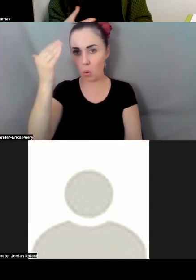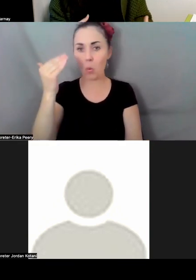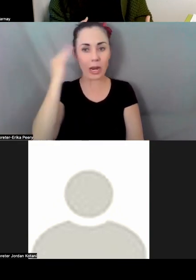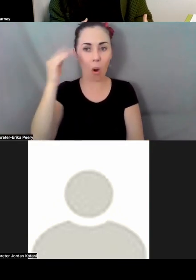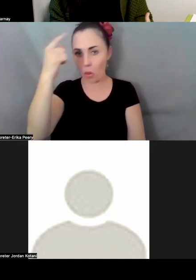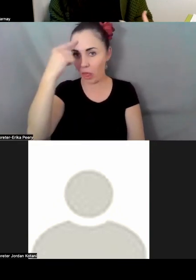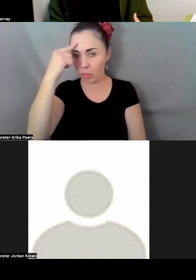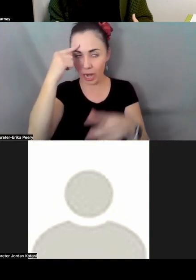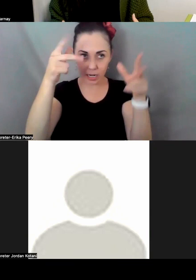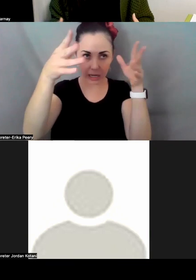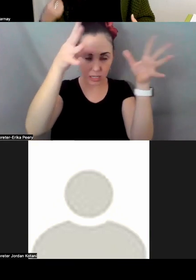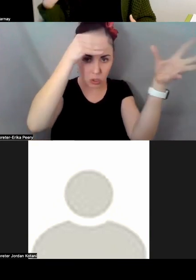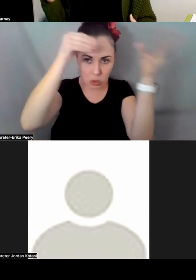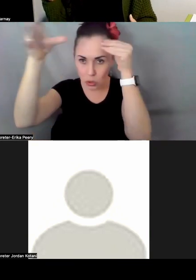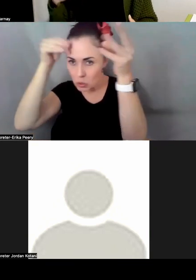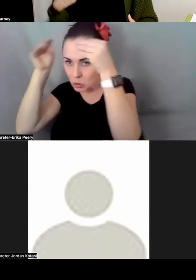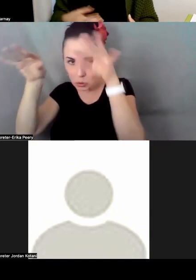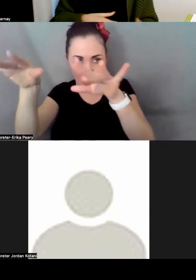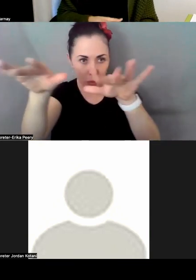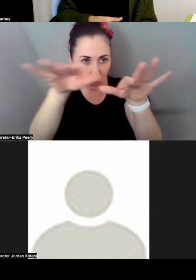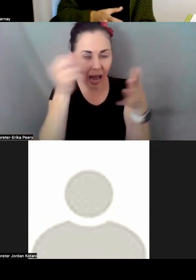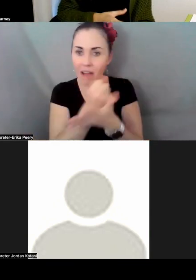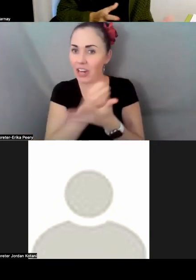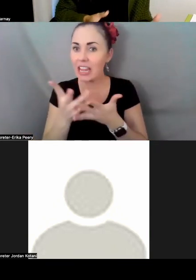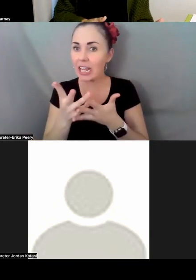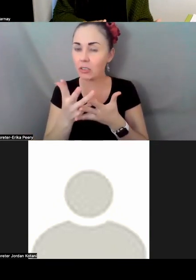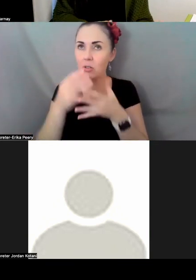of the world and everything going on in the world around us. When our sensory processing